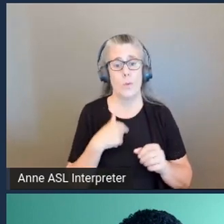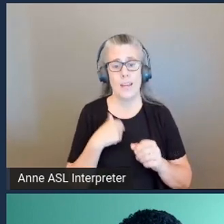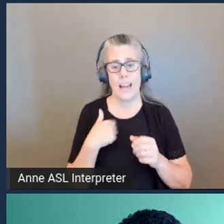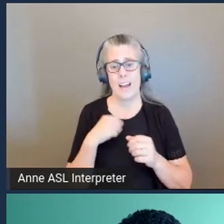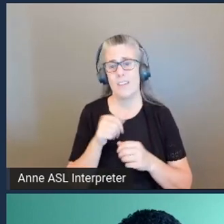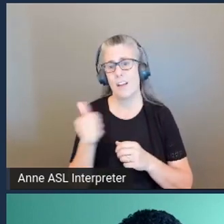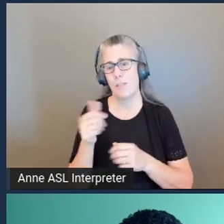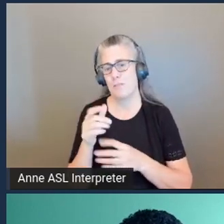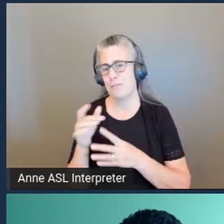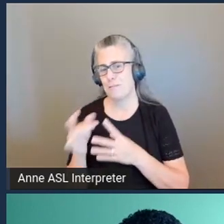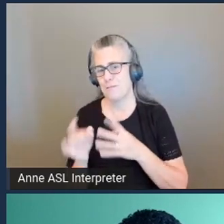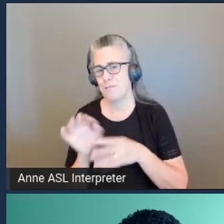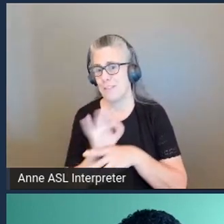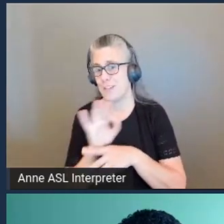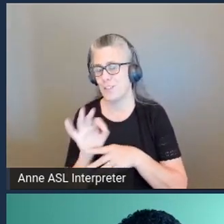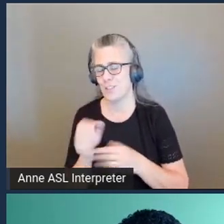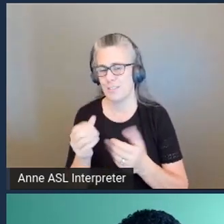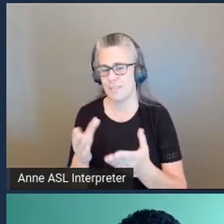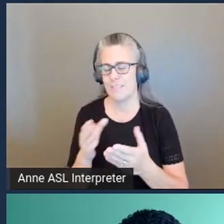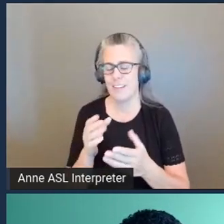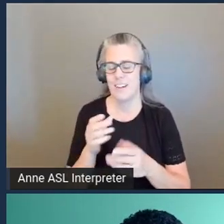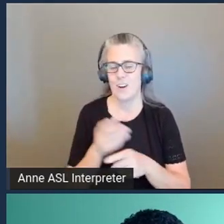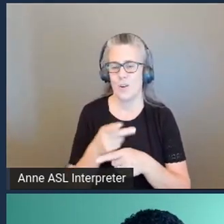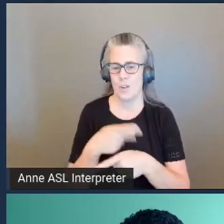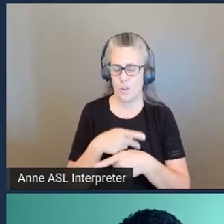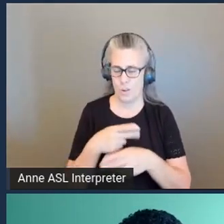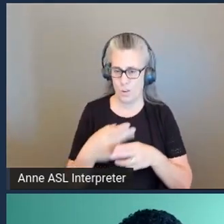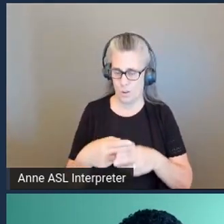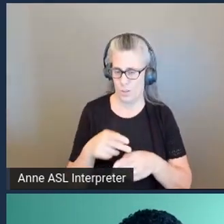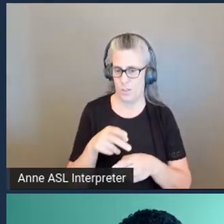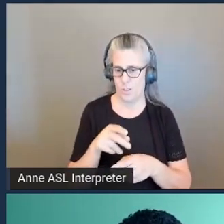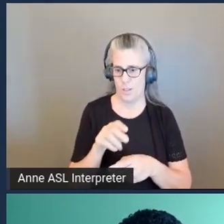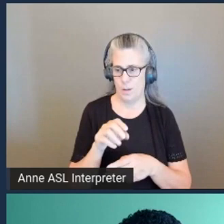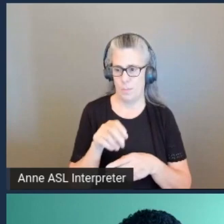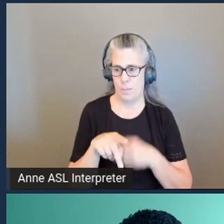which offers you templates, and those templates are a quick way to get started